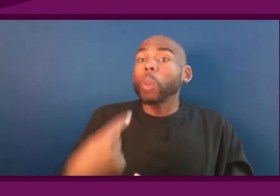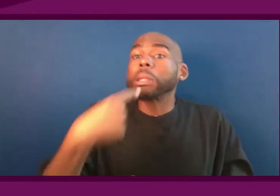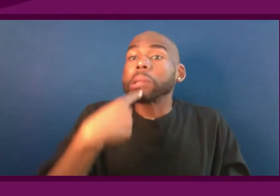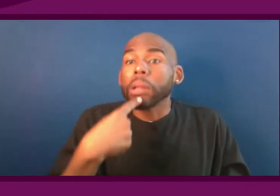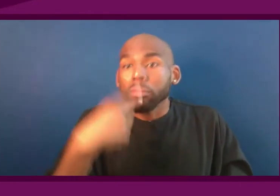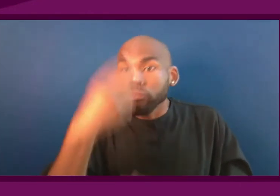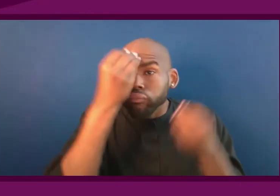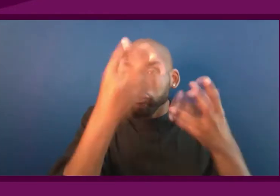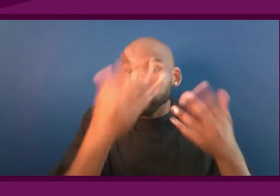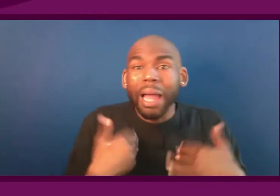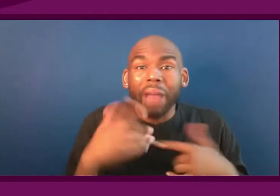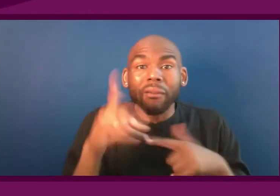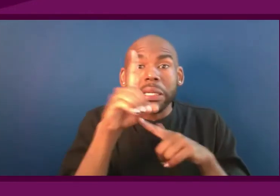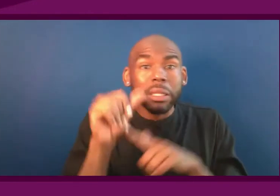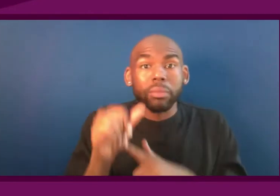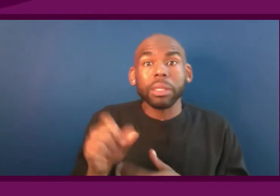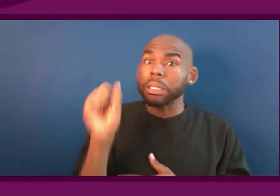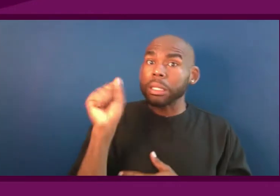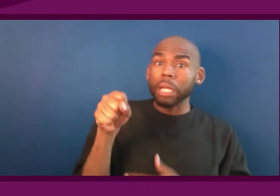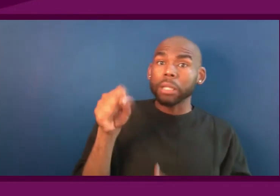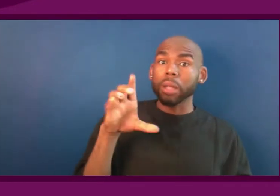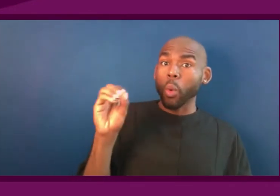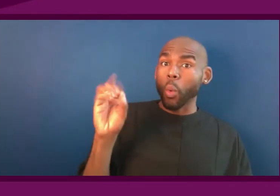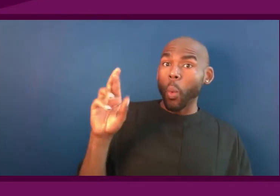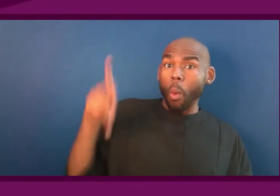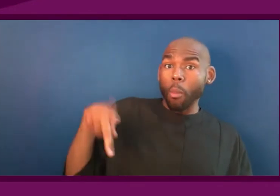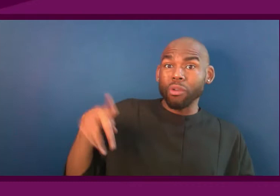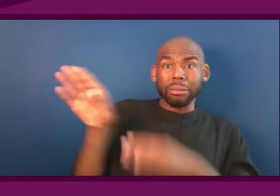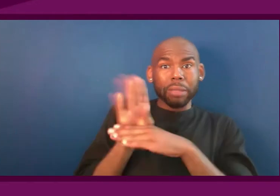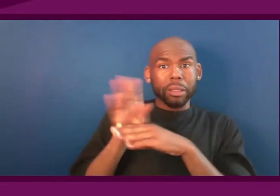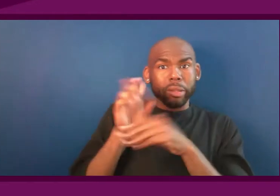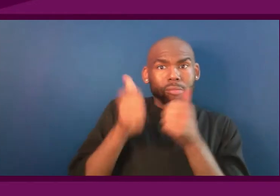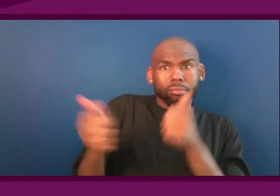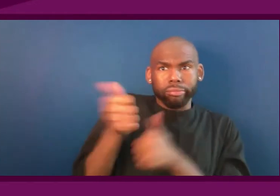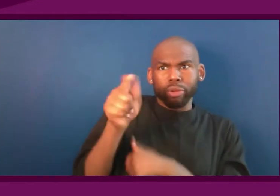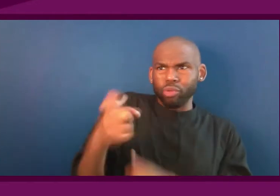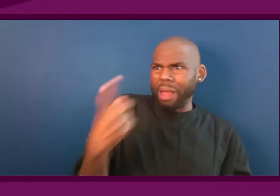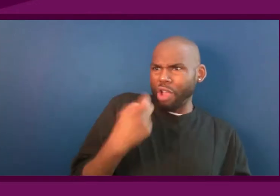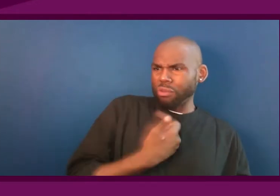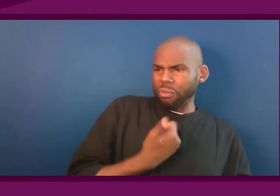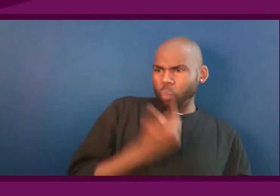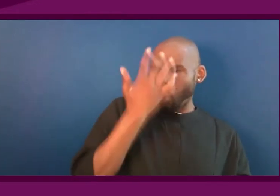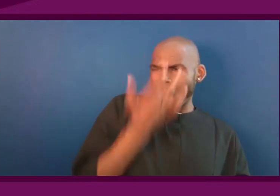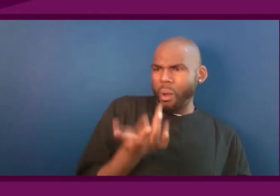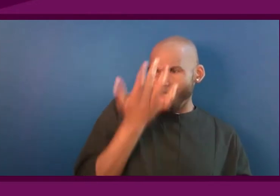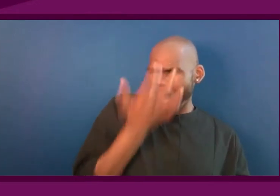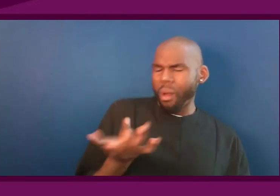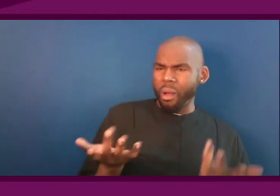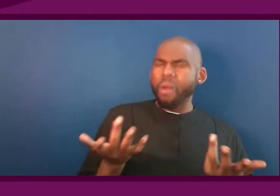lived experiences. You make sure that you focus on the intersections because it's great to talk about